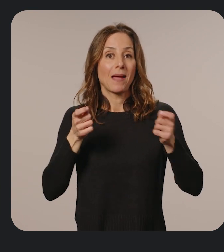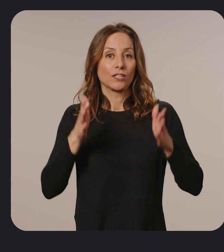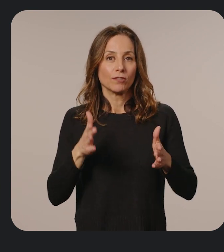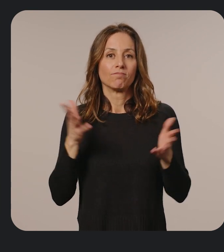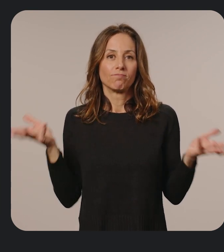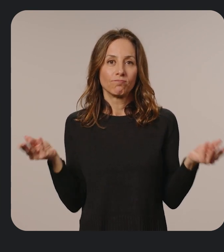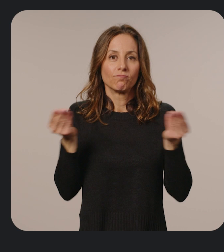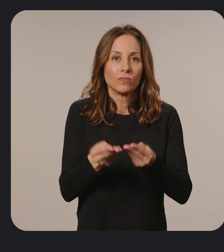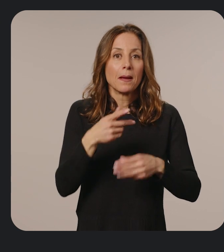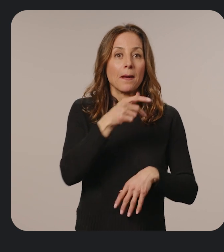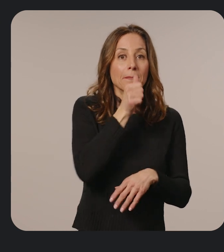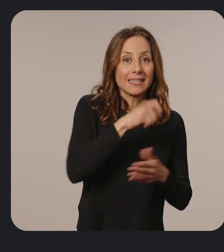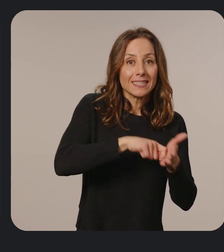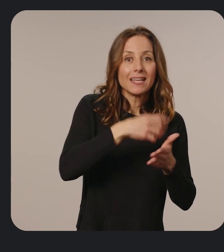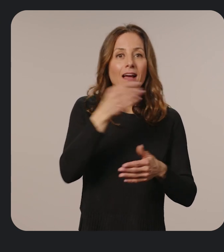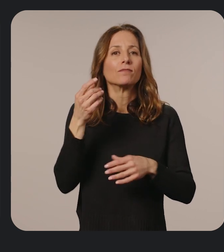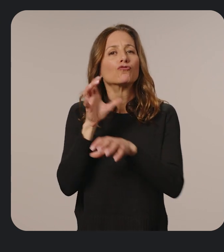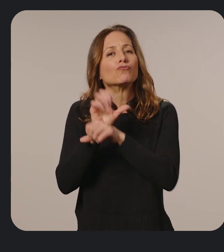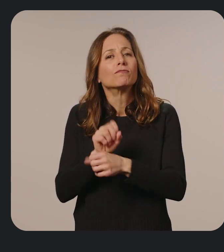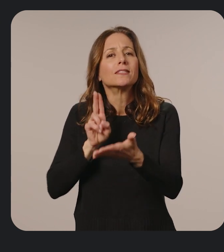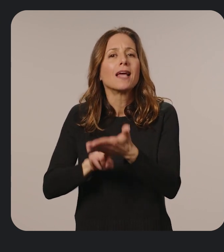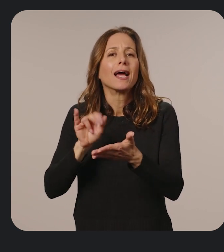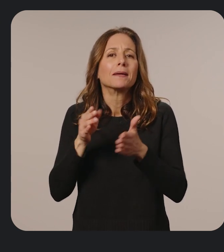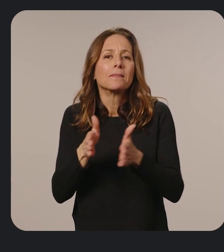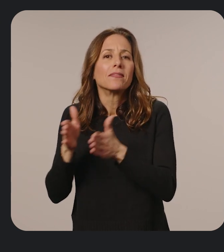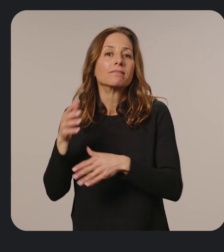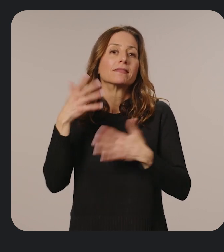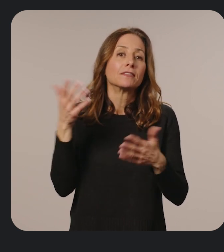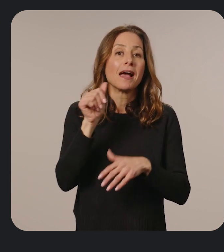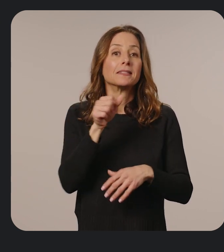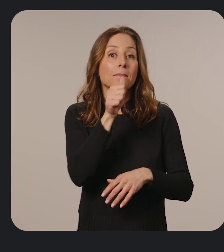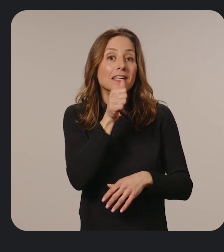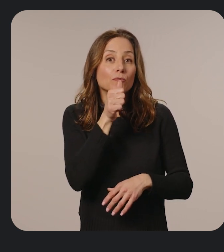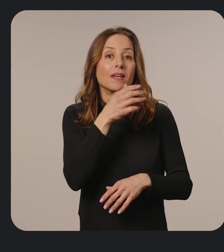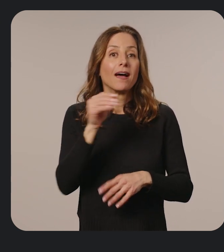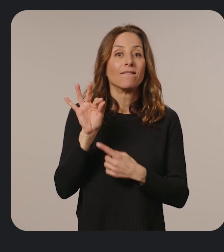Android's Credential Manager brings together passkeys and traditional sign-in methods, such as passwords